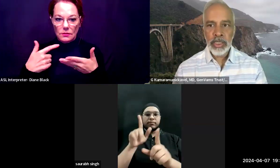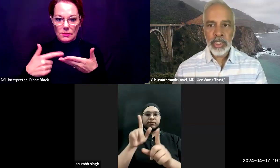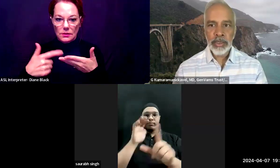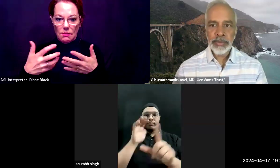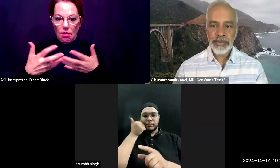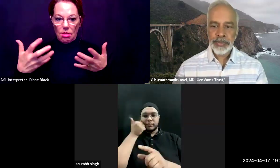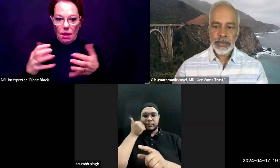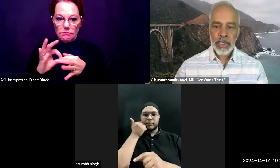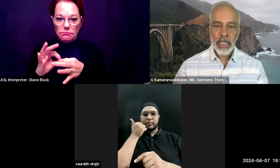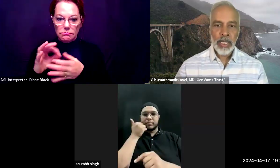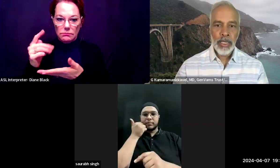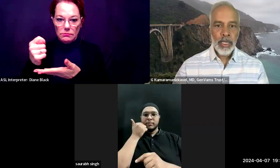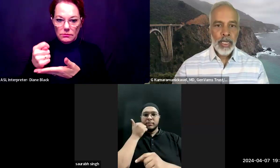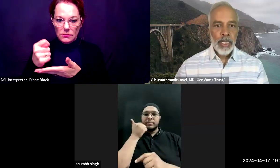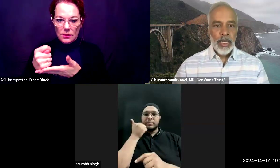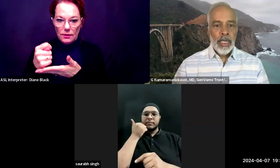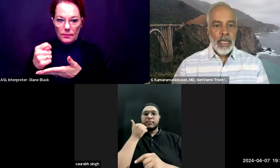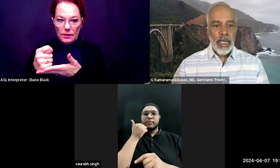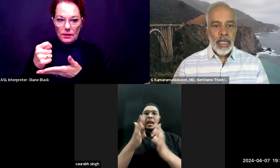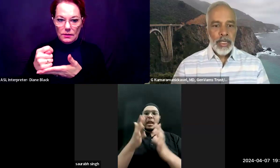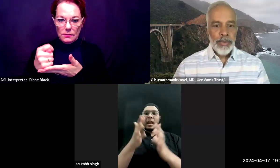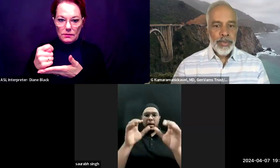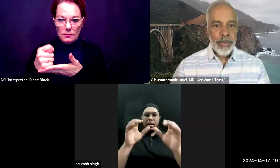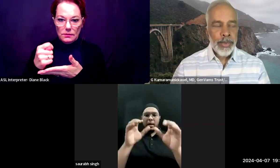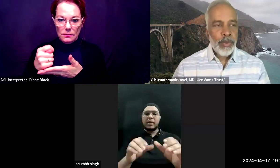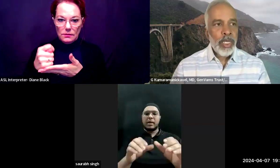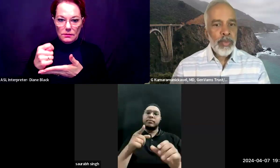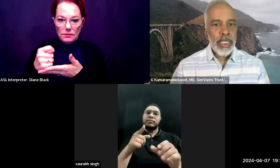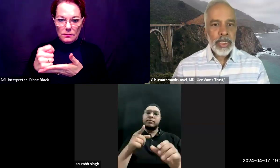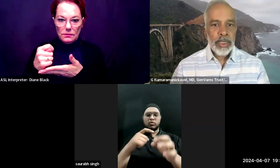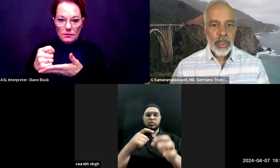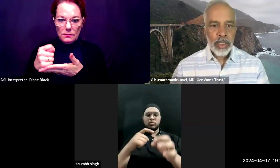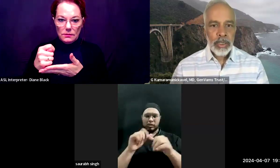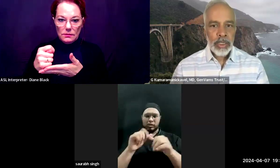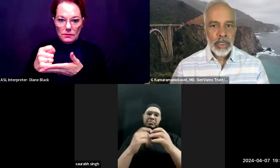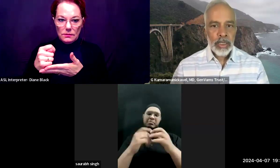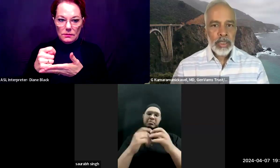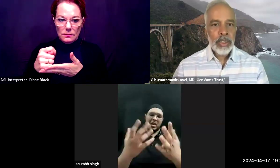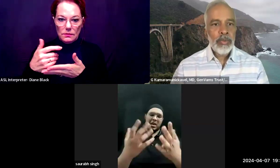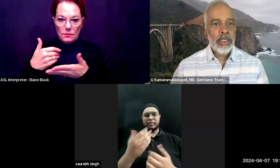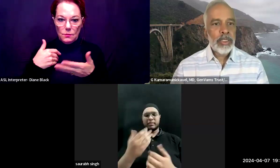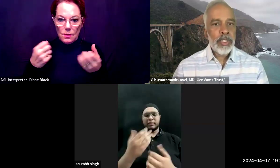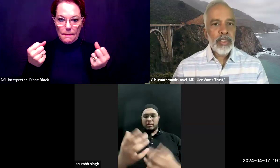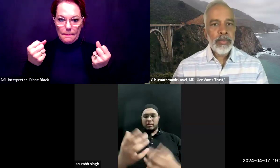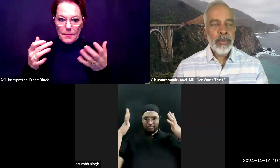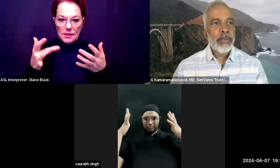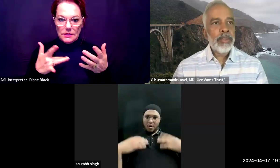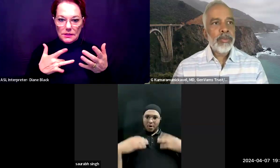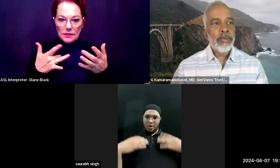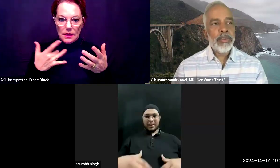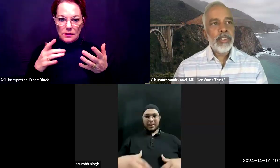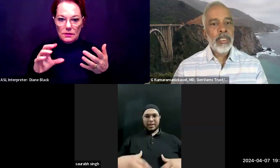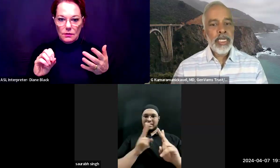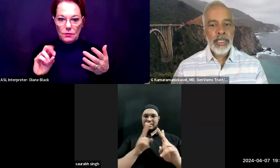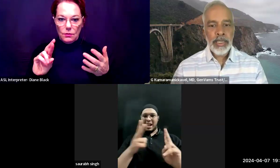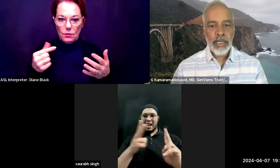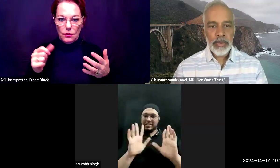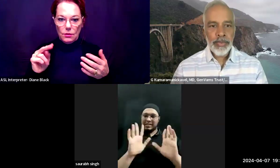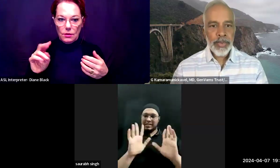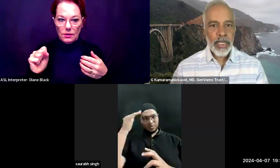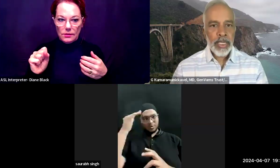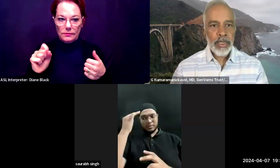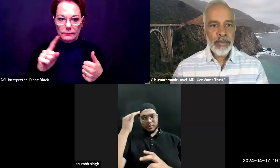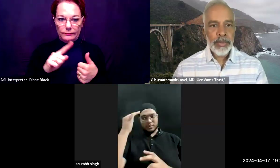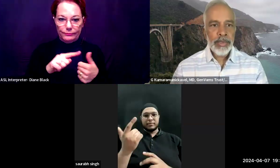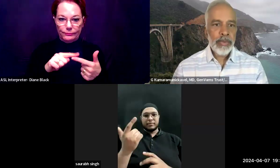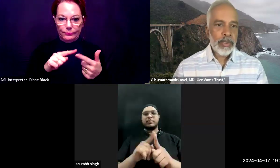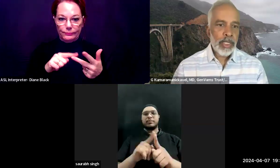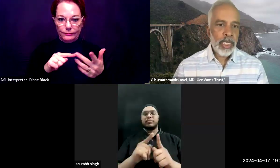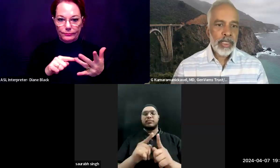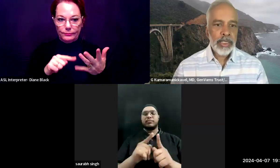session. We have many sense organs which is a very you know lay term right from our eyes,